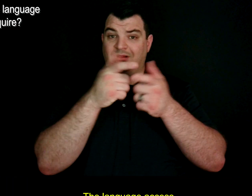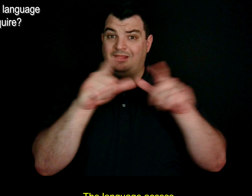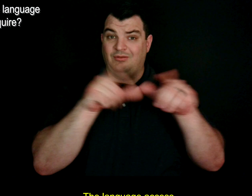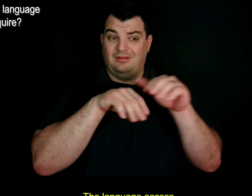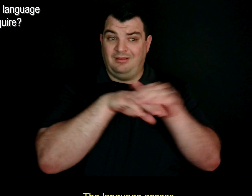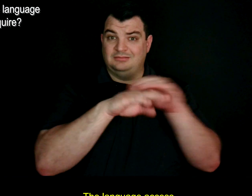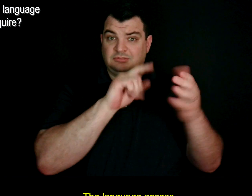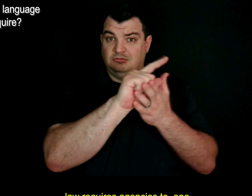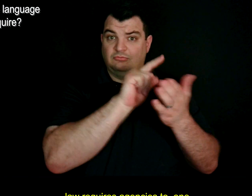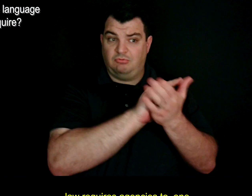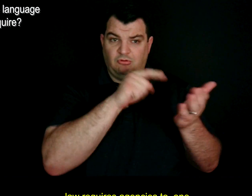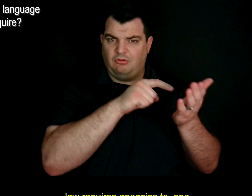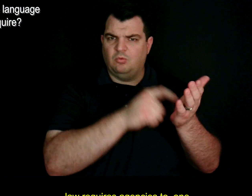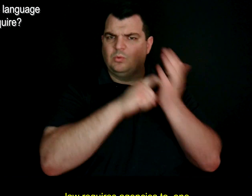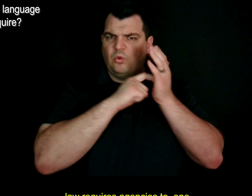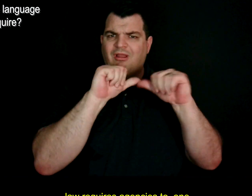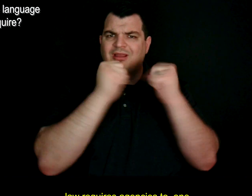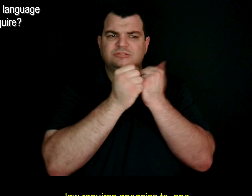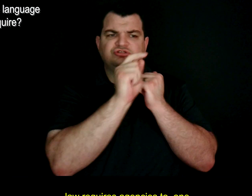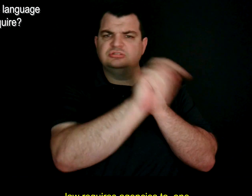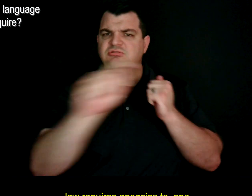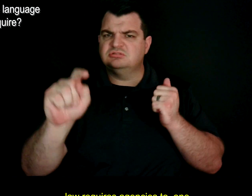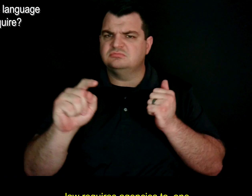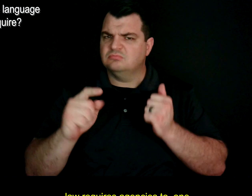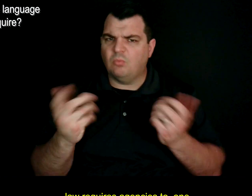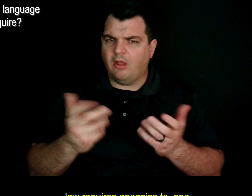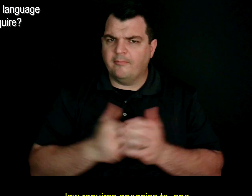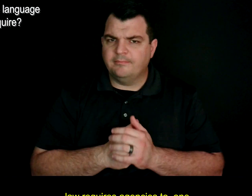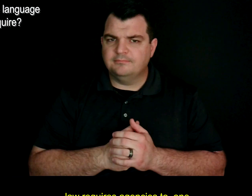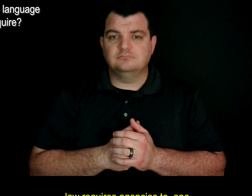The language access law requires agencies to, one,